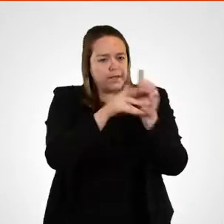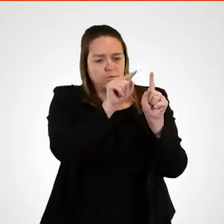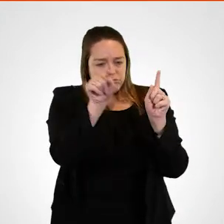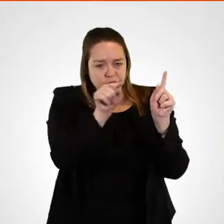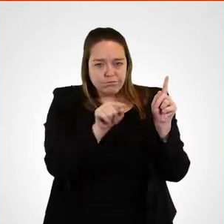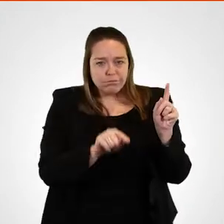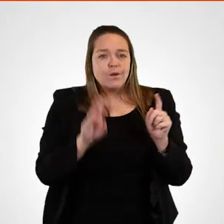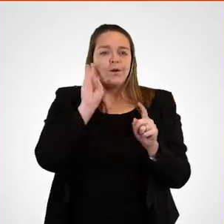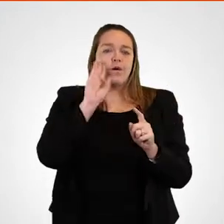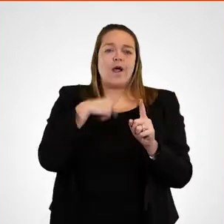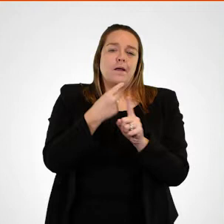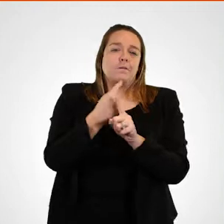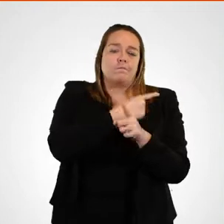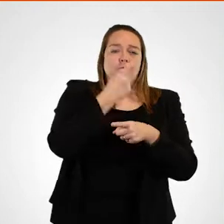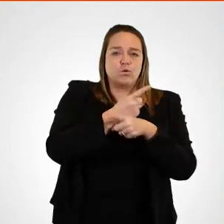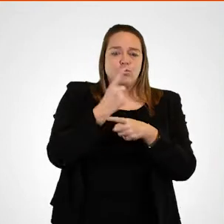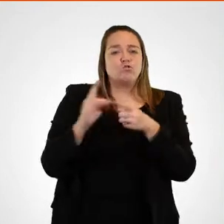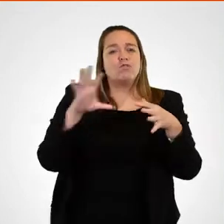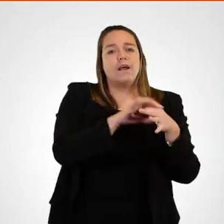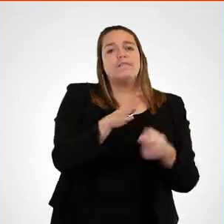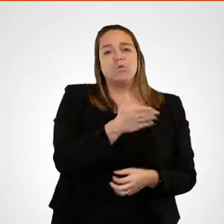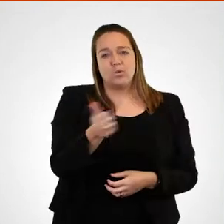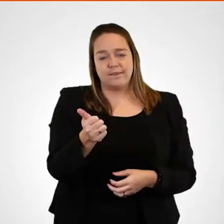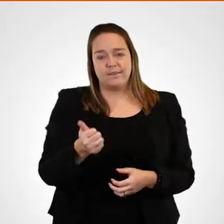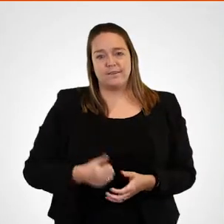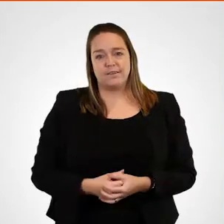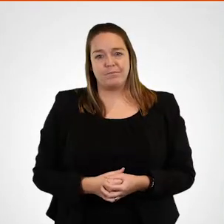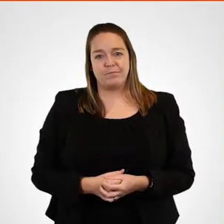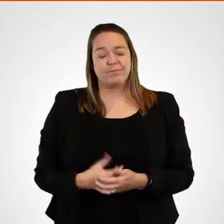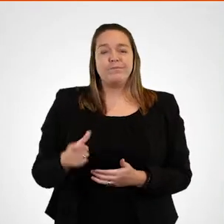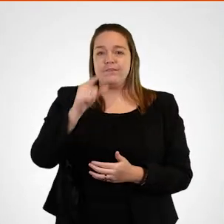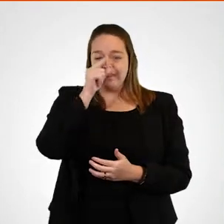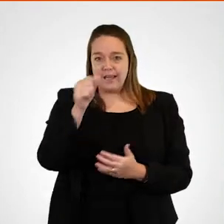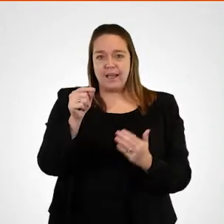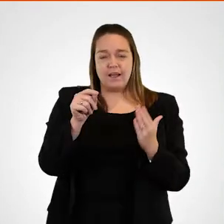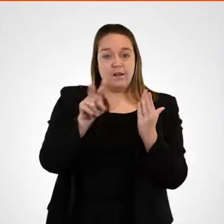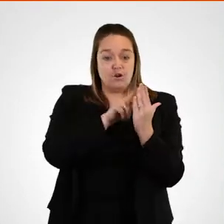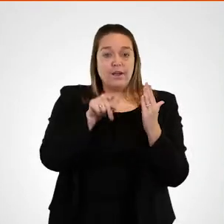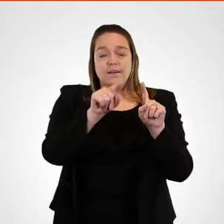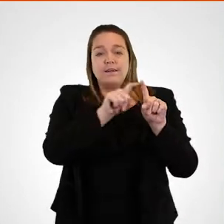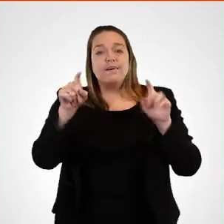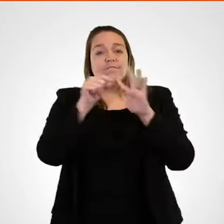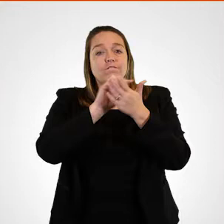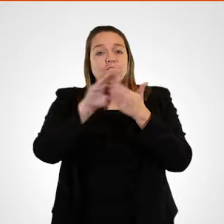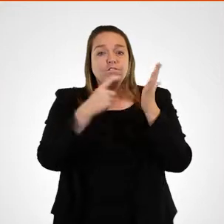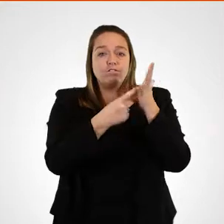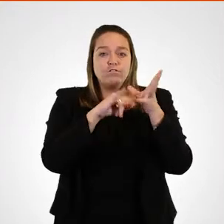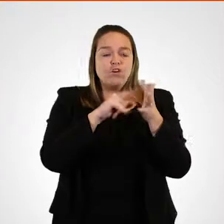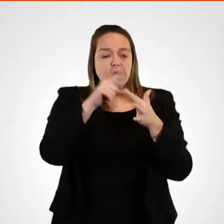and I spoke about this previously in fluency, that they can parse out phrases, they look at words,